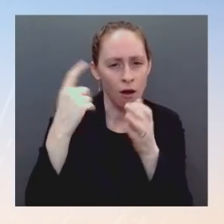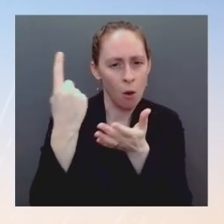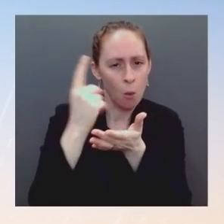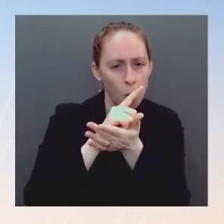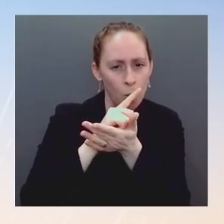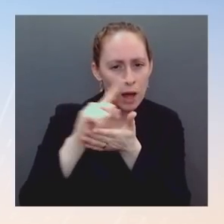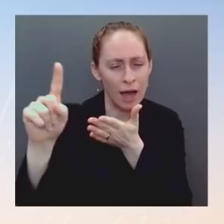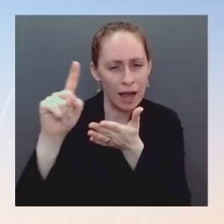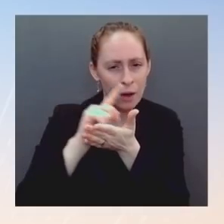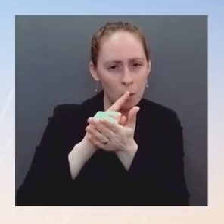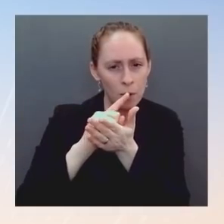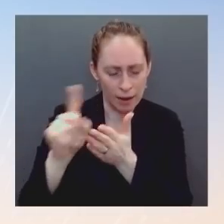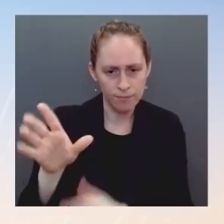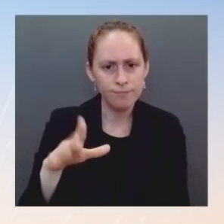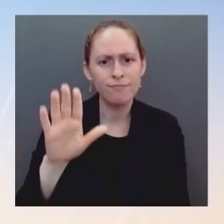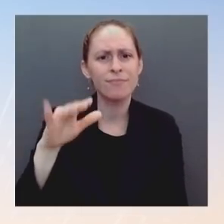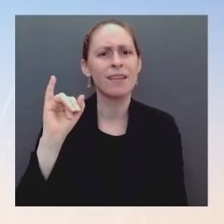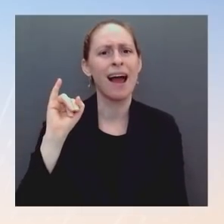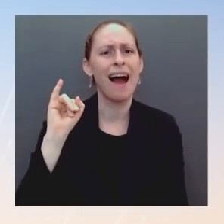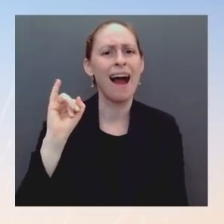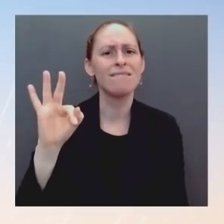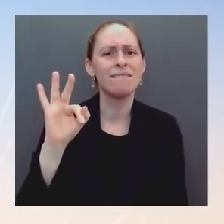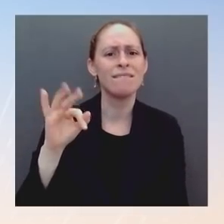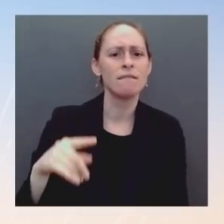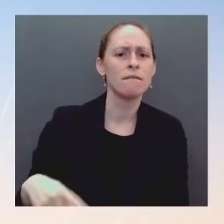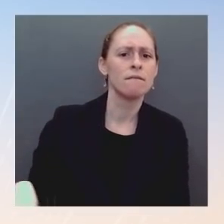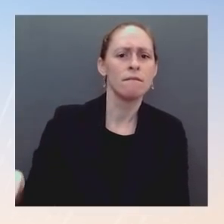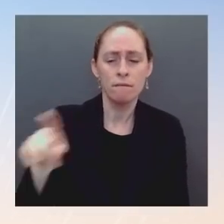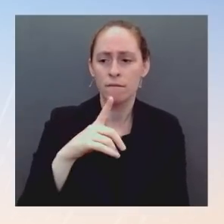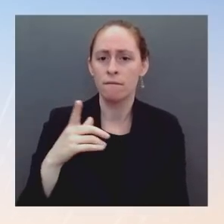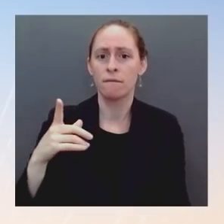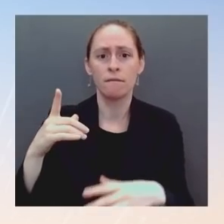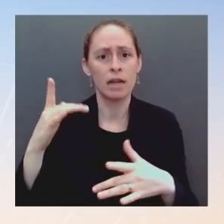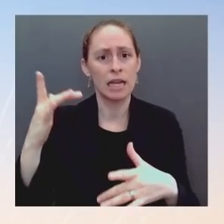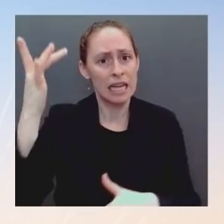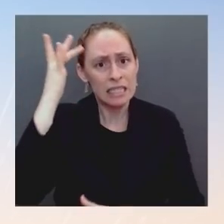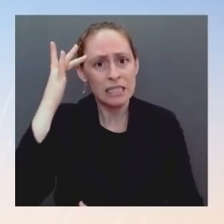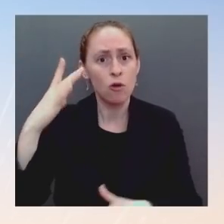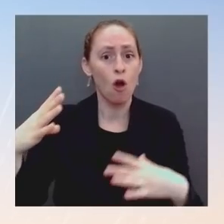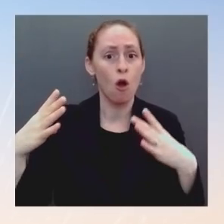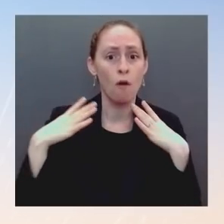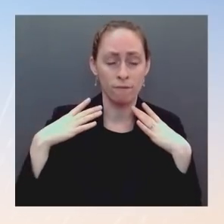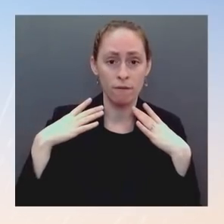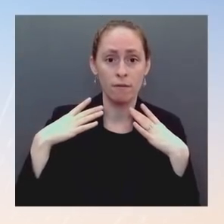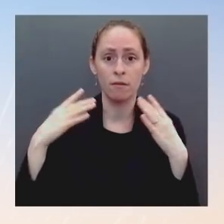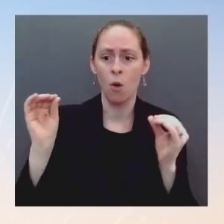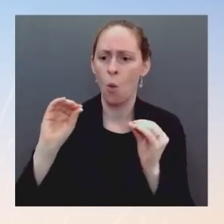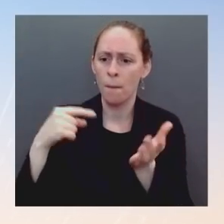Now, that is an inaccurate depiction -- and this is why I think you're asking the second question -- of whether or not they were unemployed,